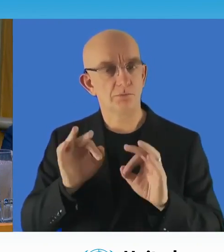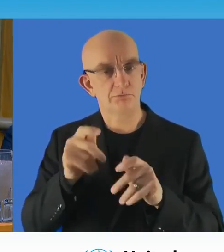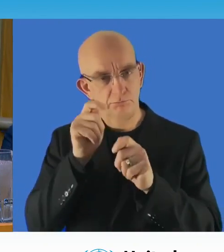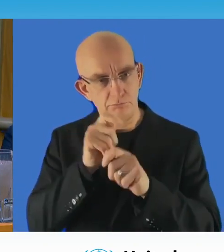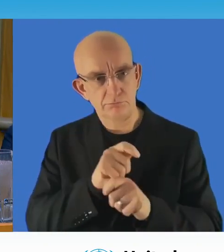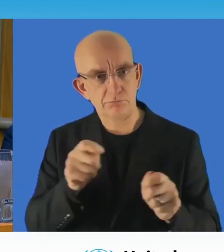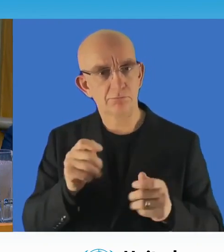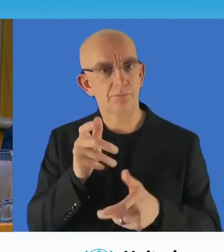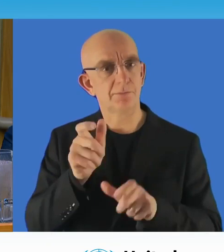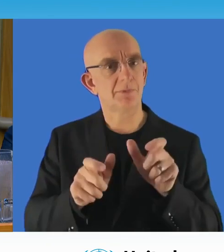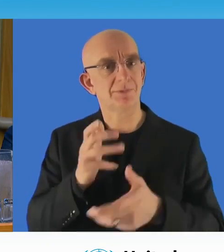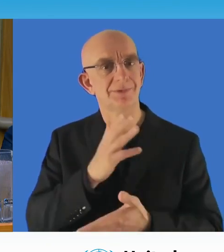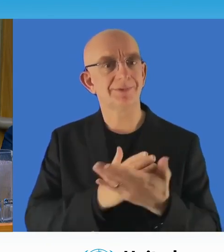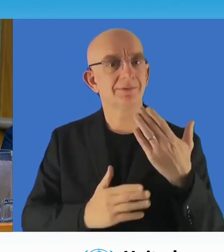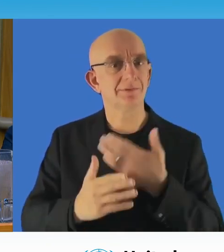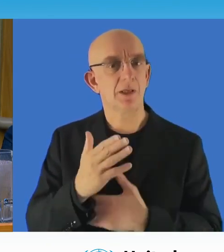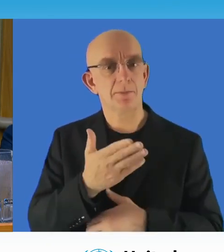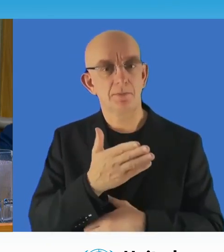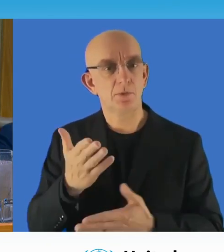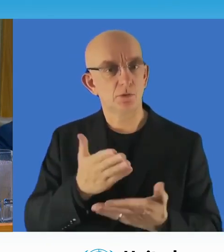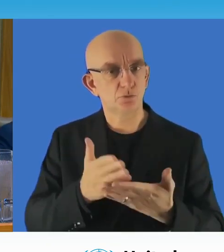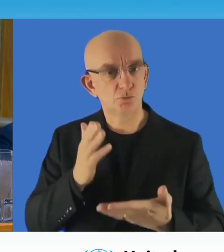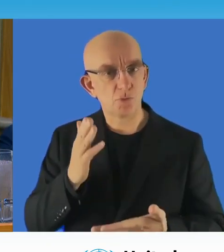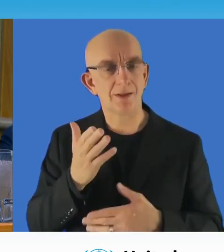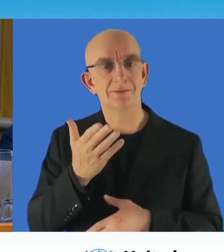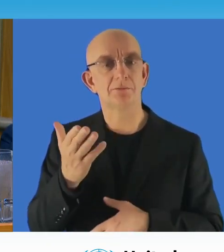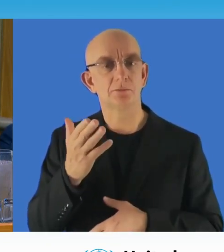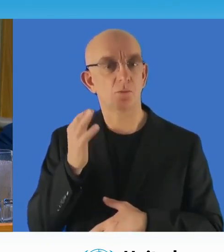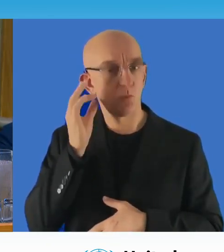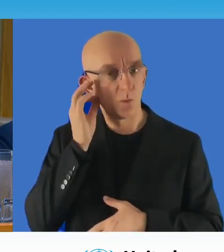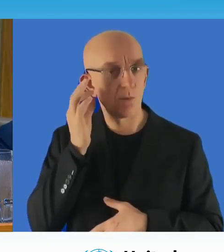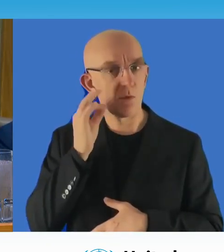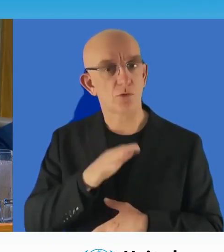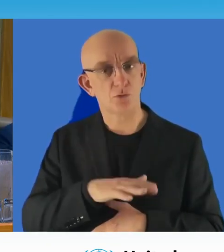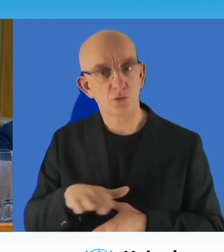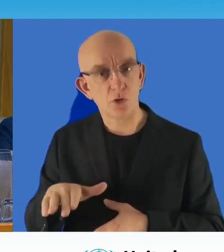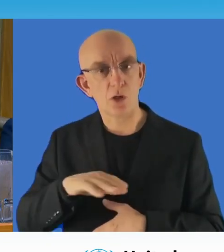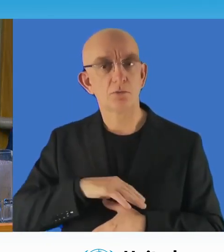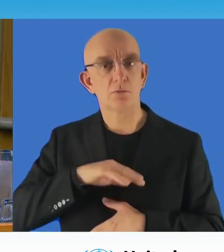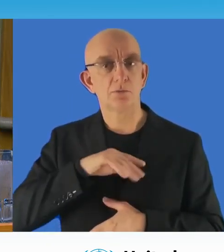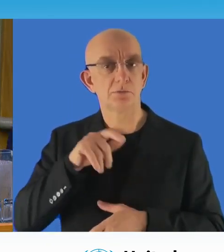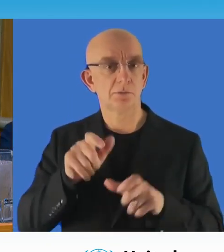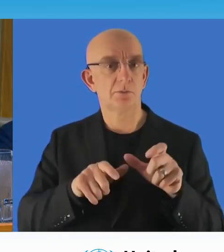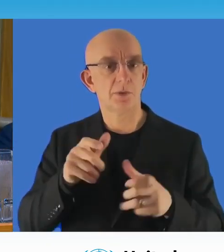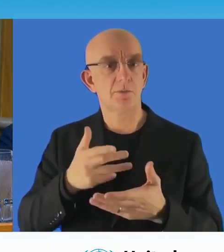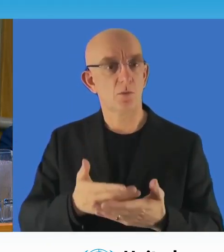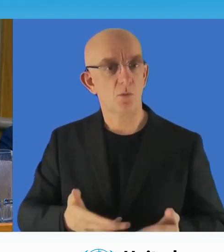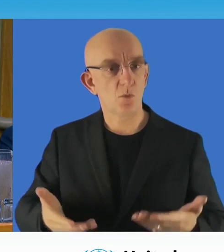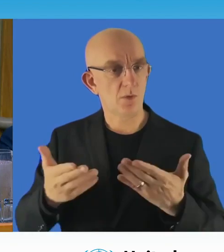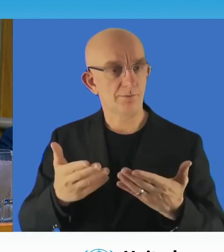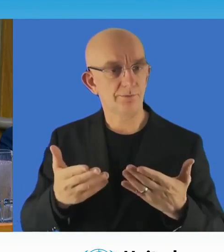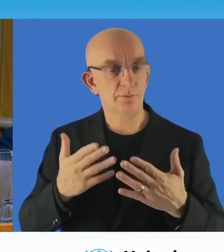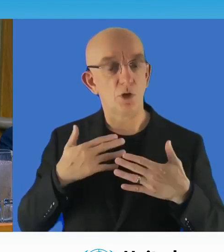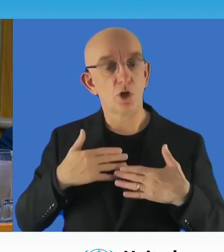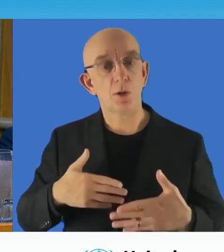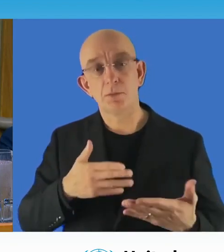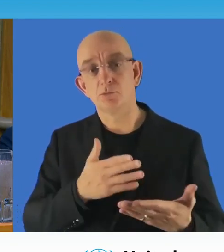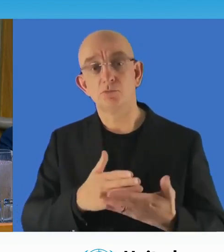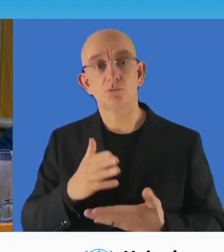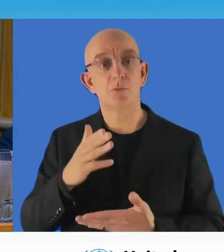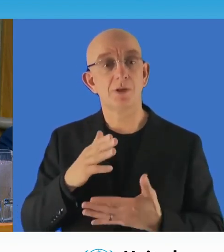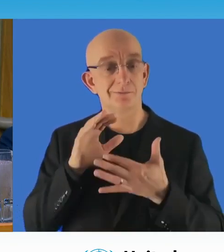girls and older persons human rights-based care and support systems would uphold the autonomy of